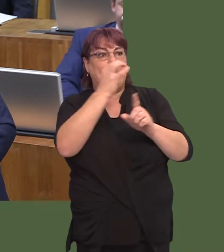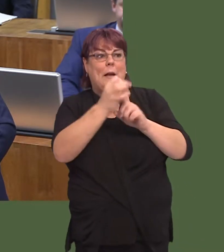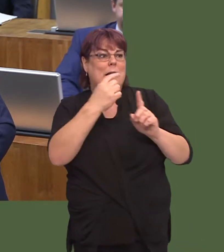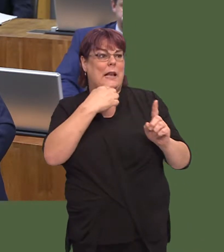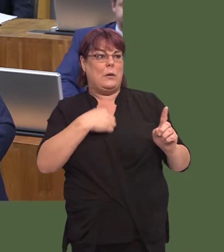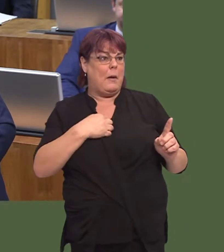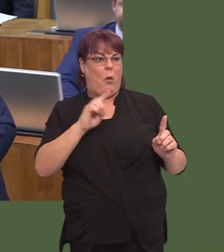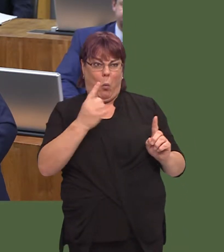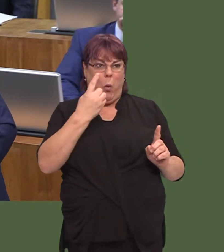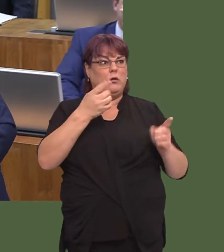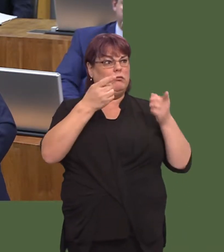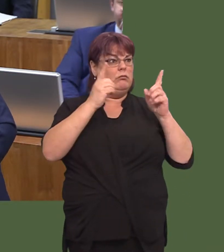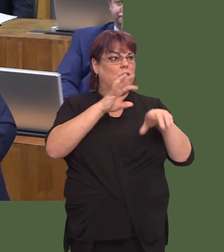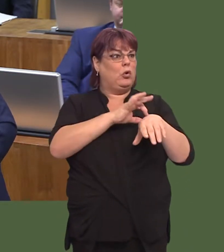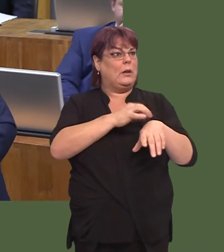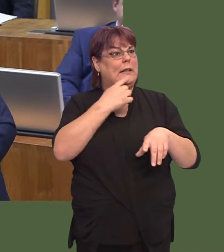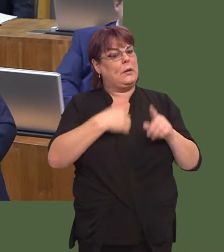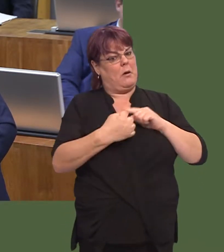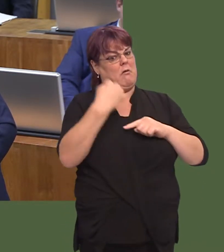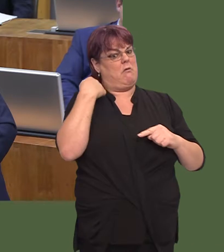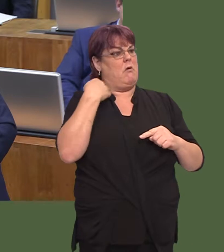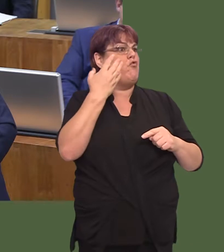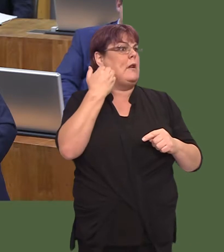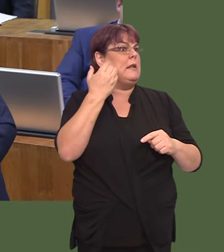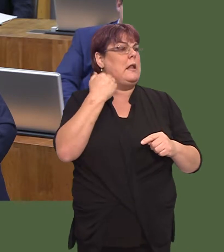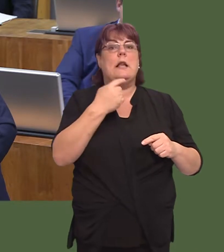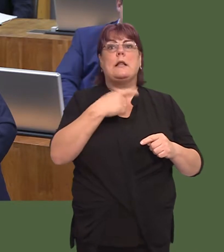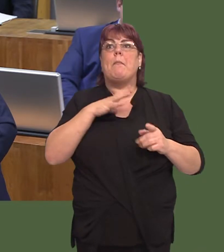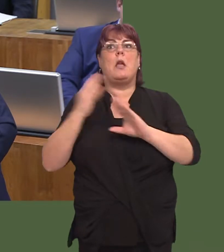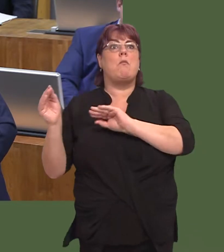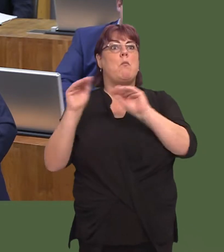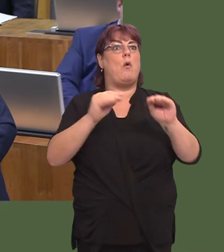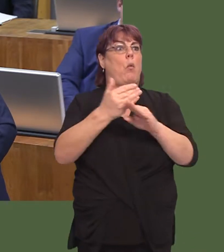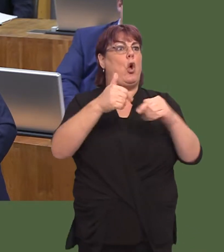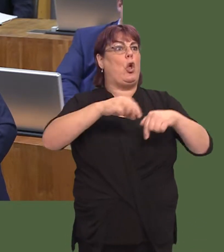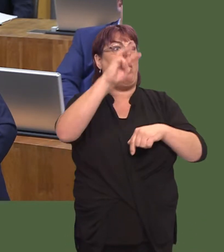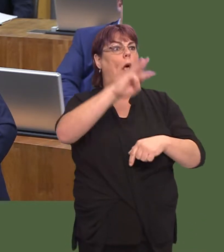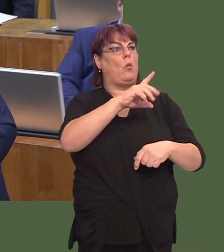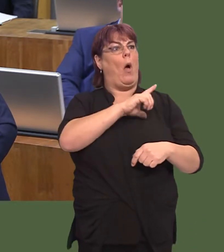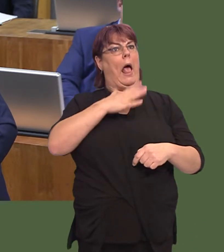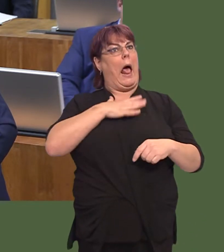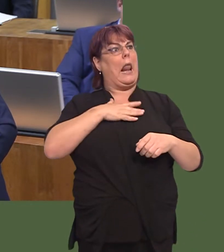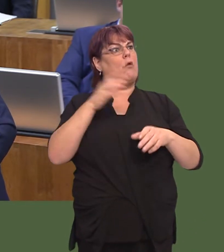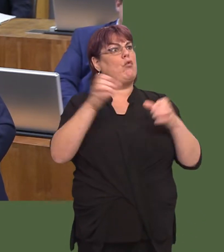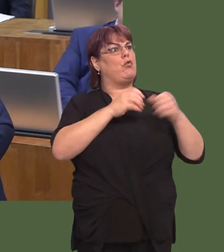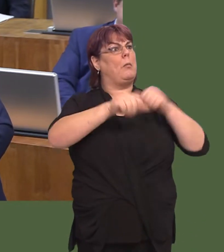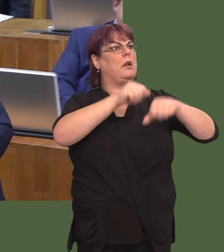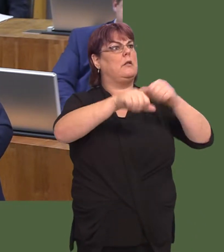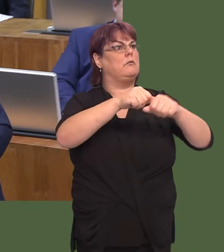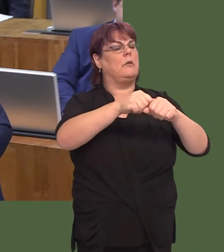this to me a month agoóëThe reason why I wanted to come to Wales was I liked the recruitment campaigní, and two other words: Jeremy Hunt.